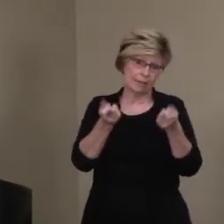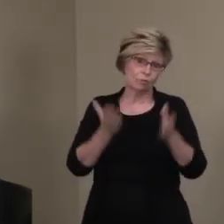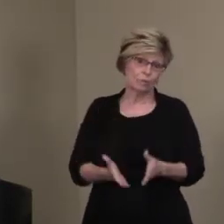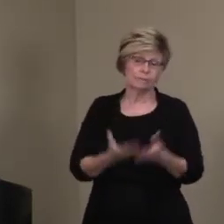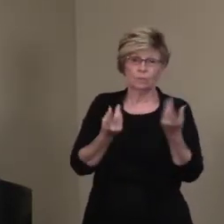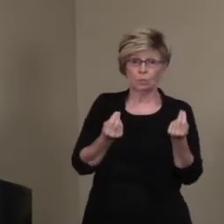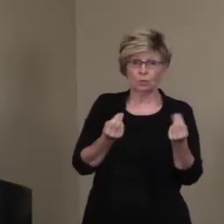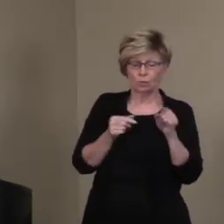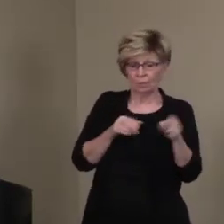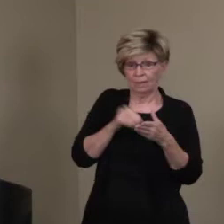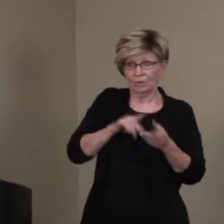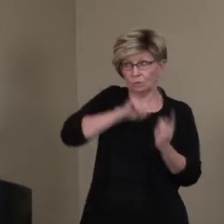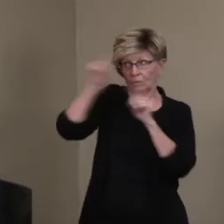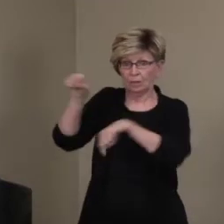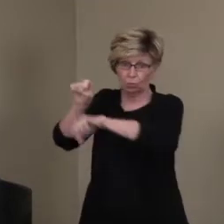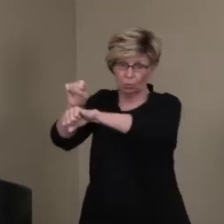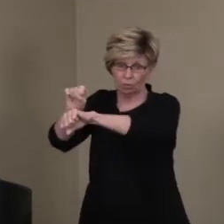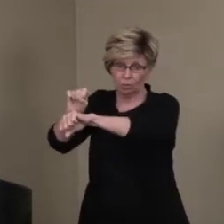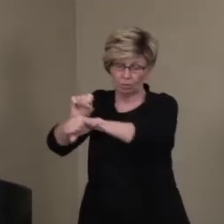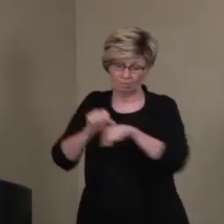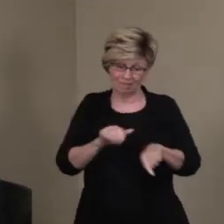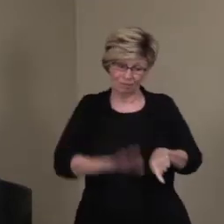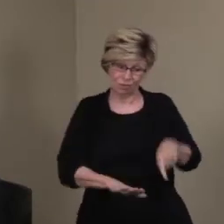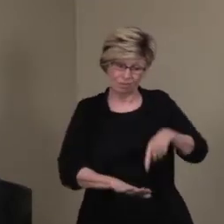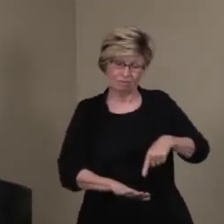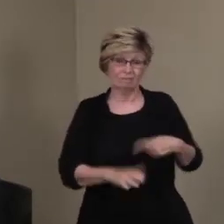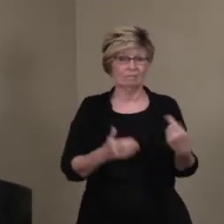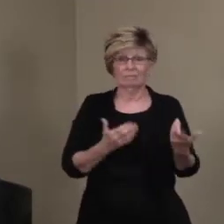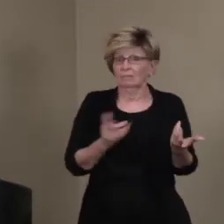children and so that is part of case management you know when if you have